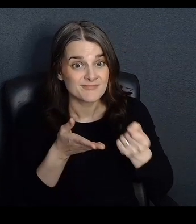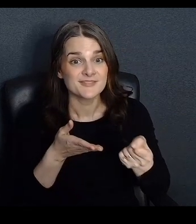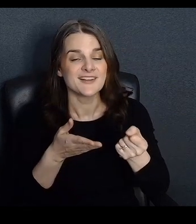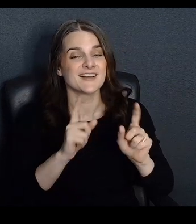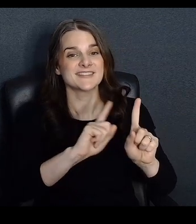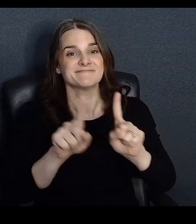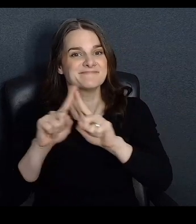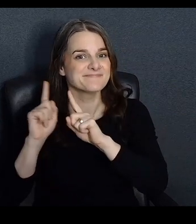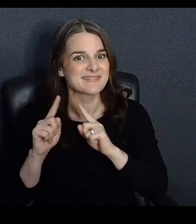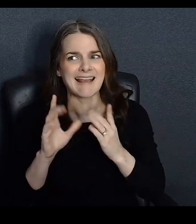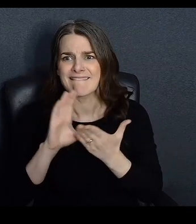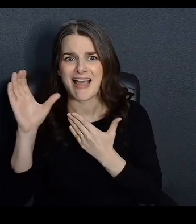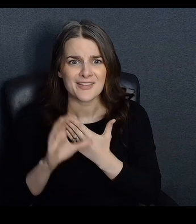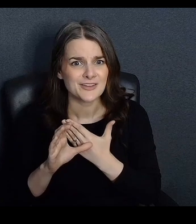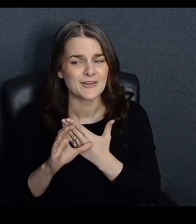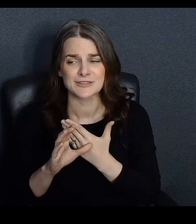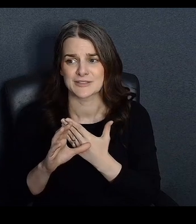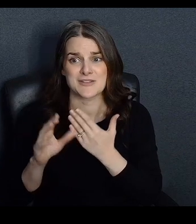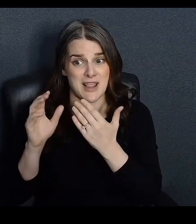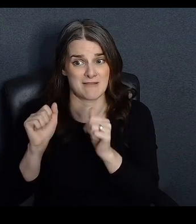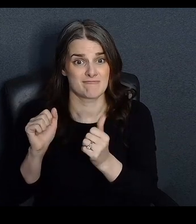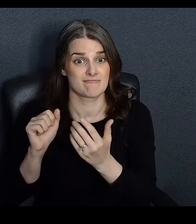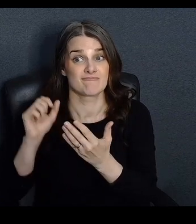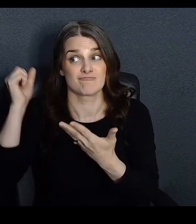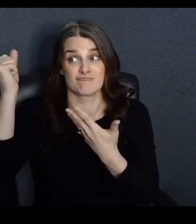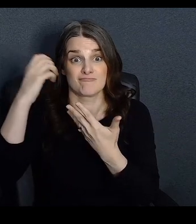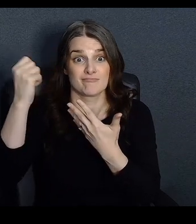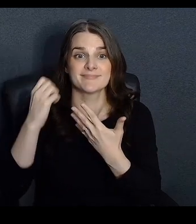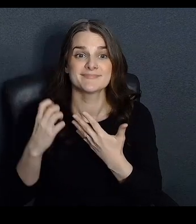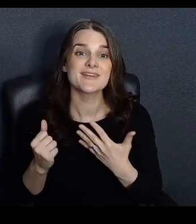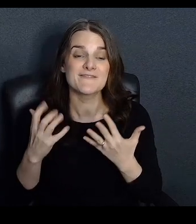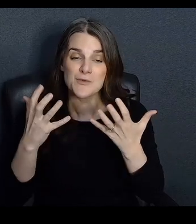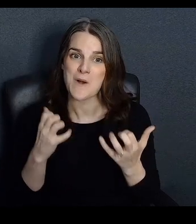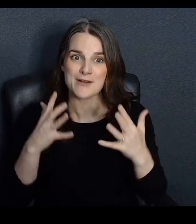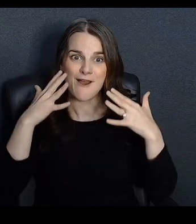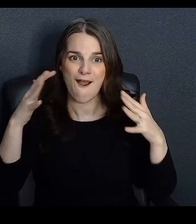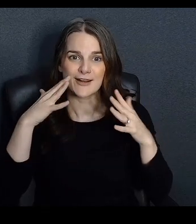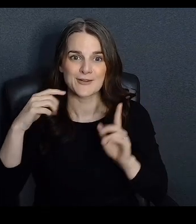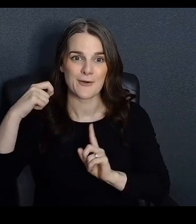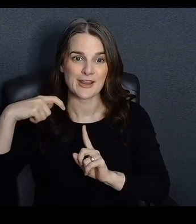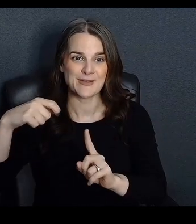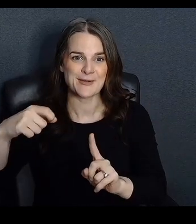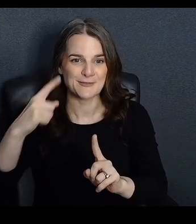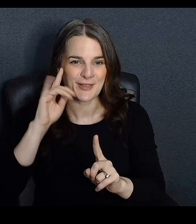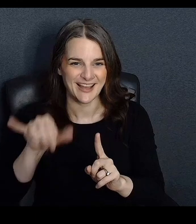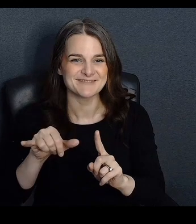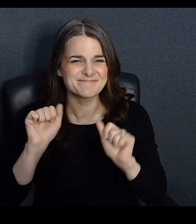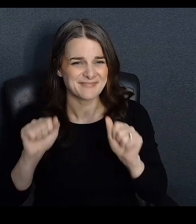to read out if there's a recurring routine that you want auditory cues for.